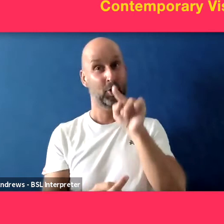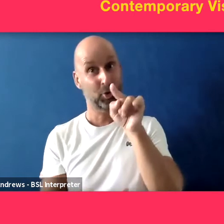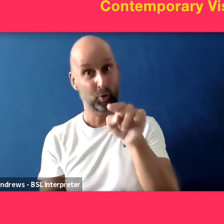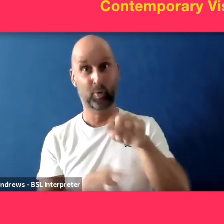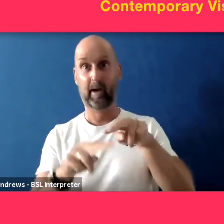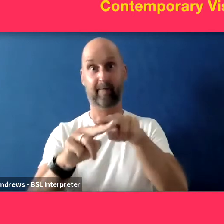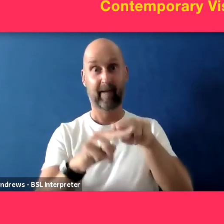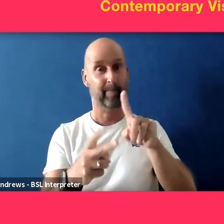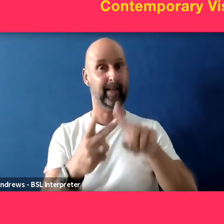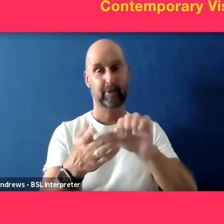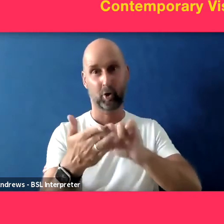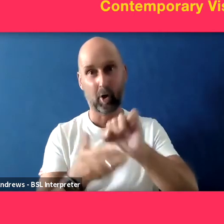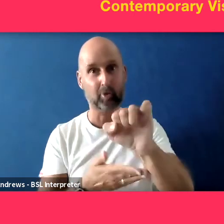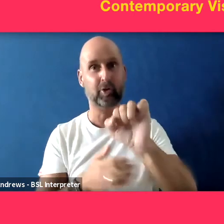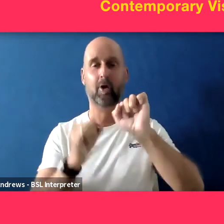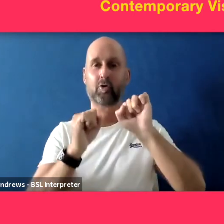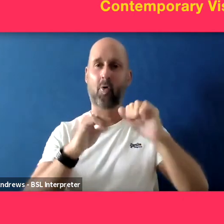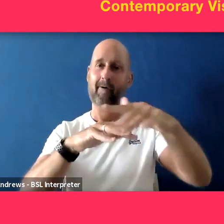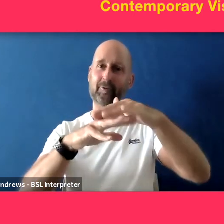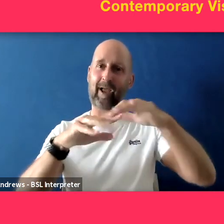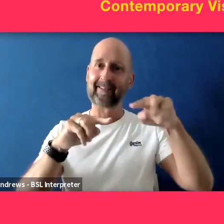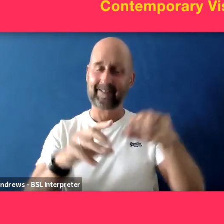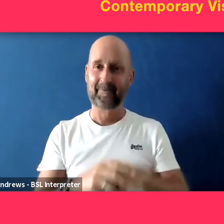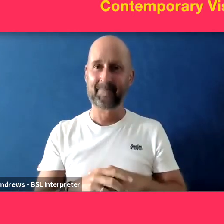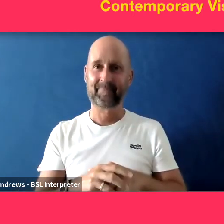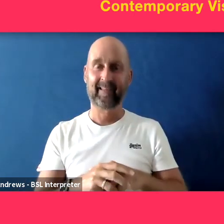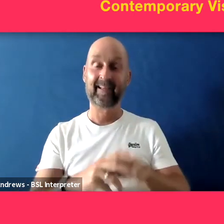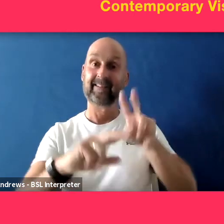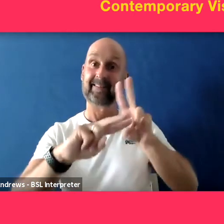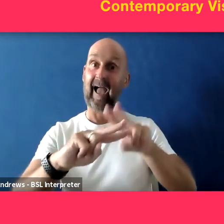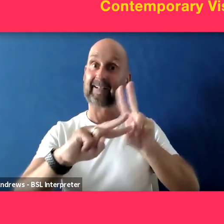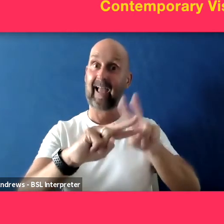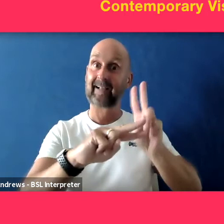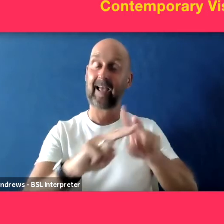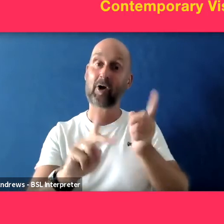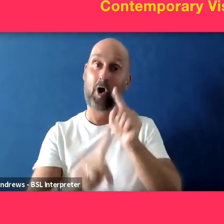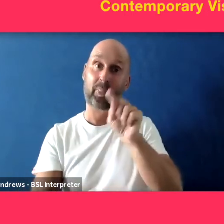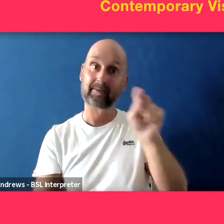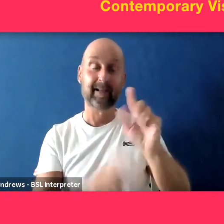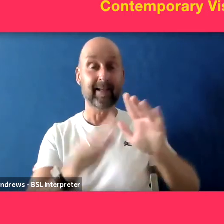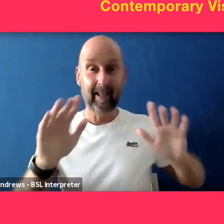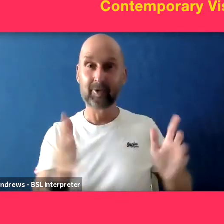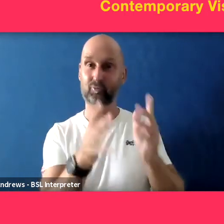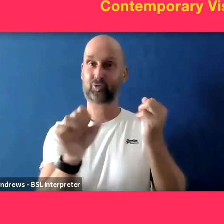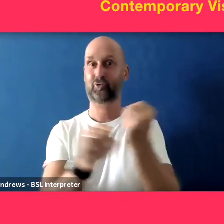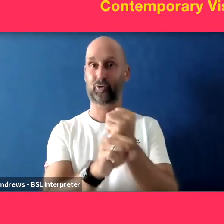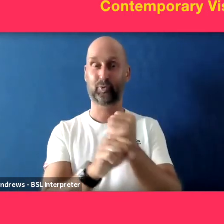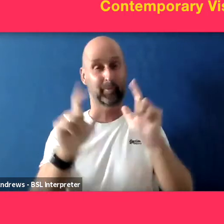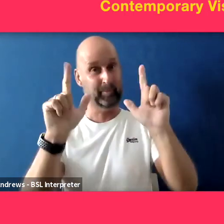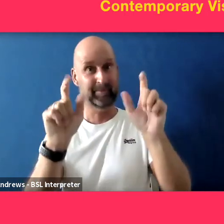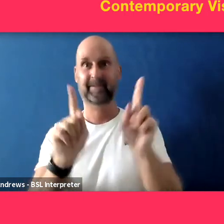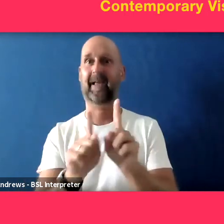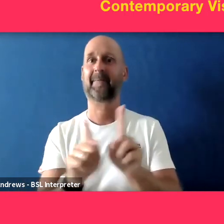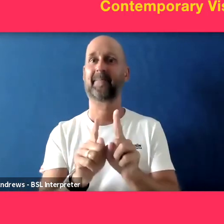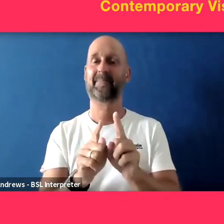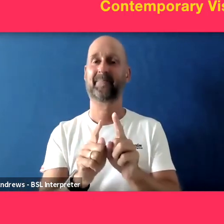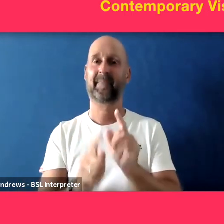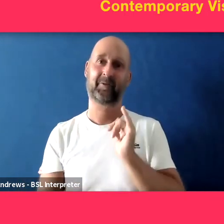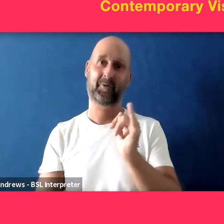culture, your society. Tag others and encourage them to do the same. We are all totally blown away